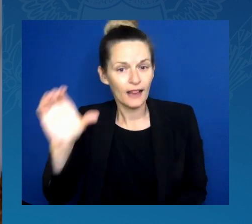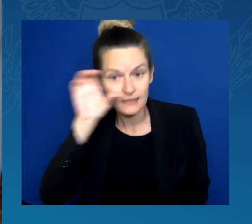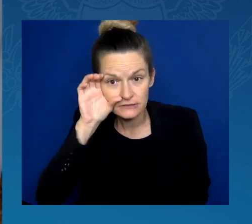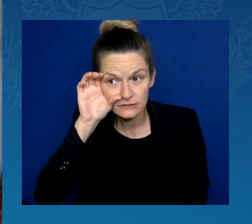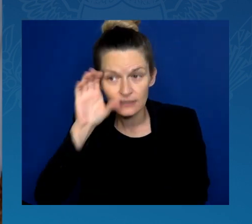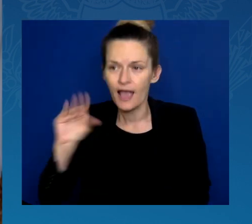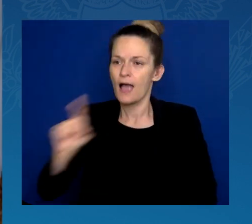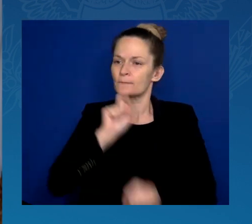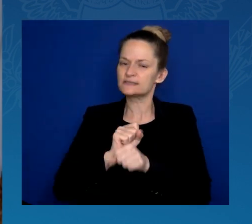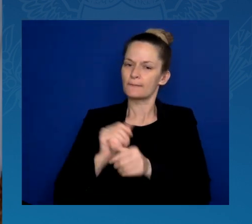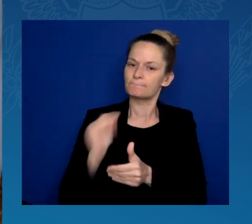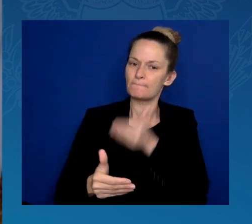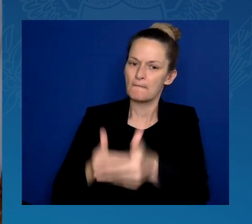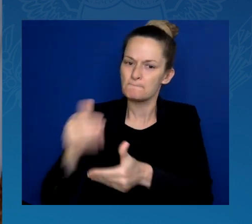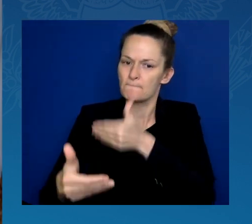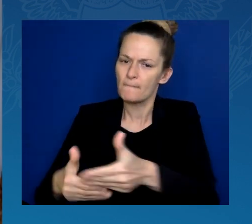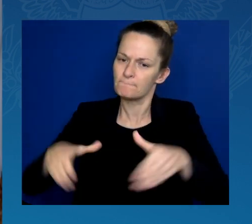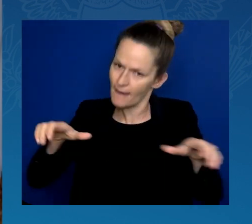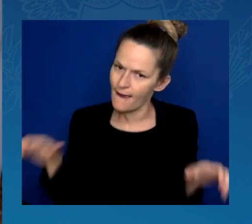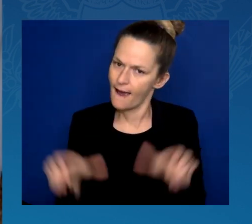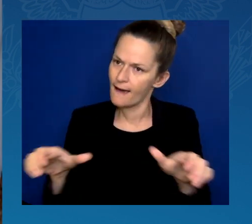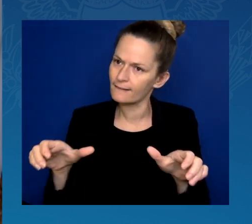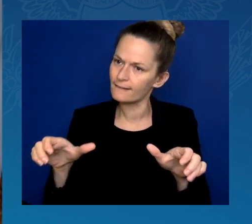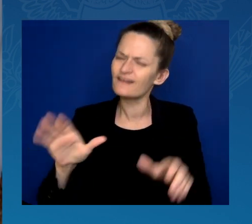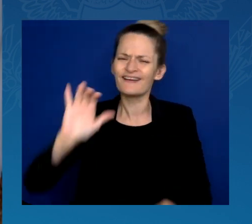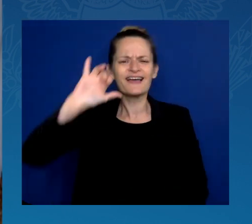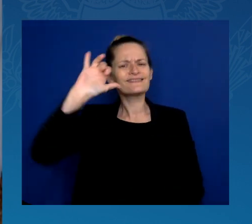It's clear from our work on the Task Force on Worker